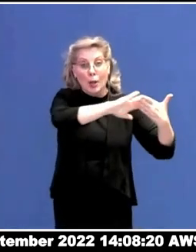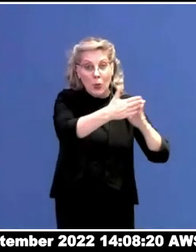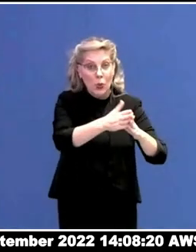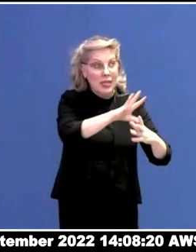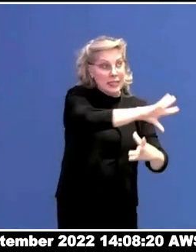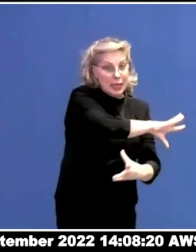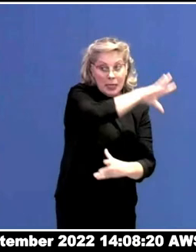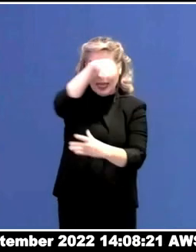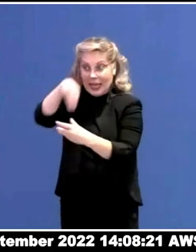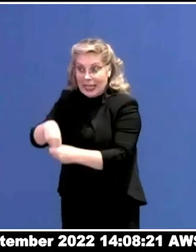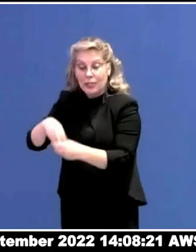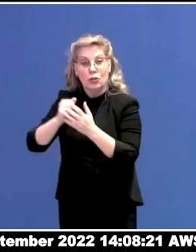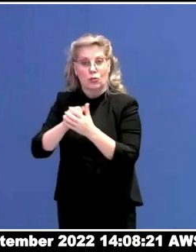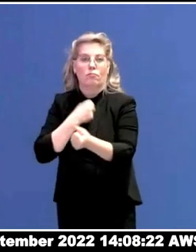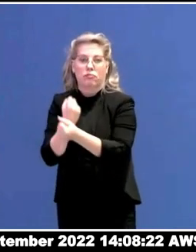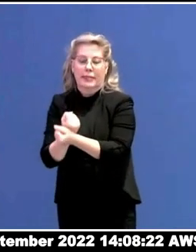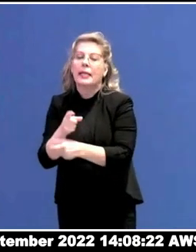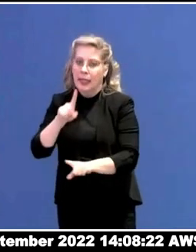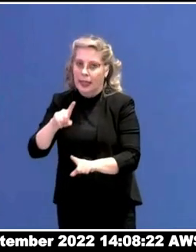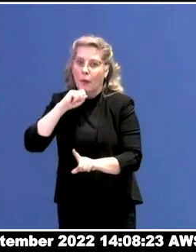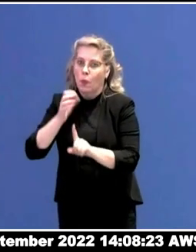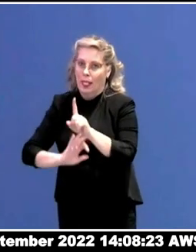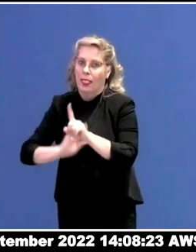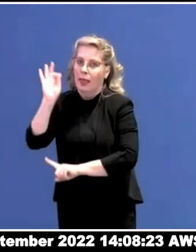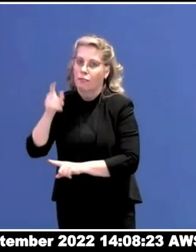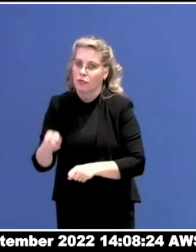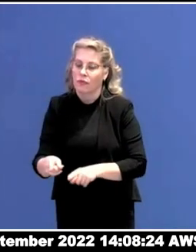Increasing partnerships with Aboriginal organisations to deliver services in prison,